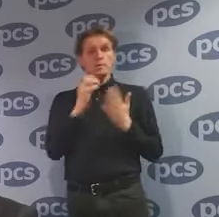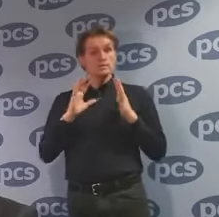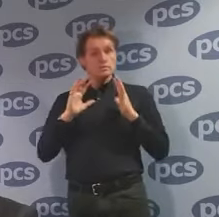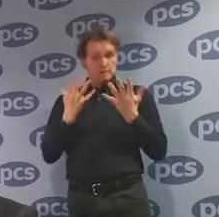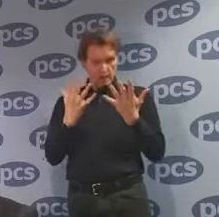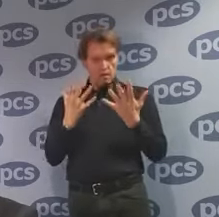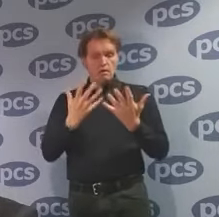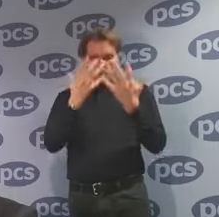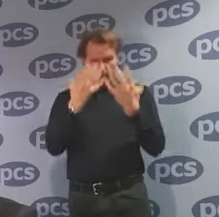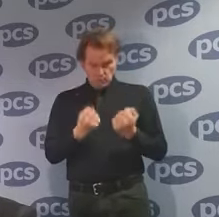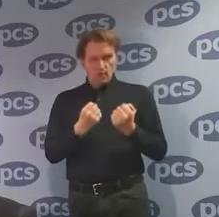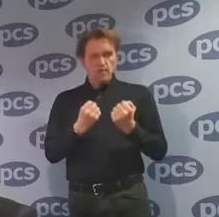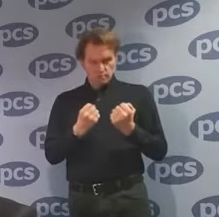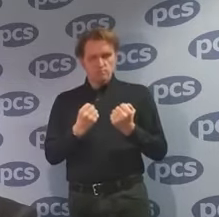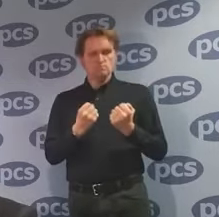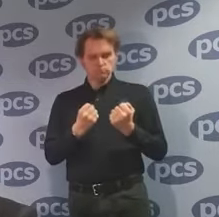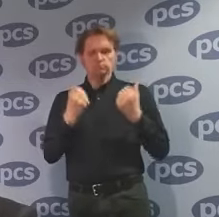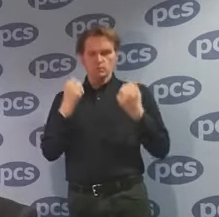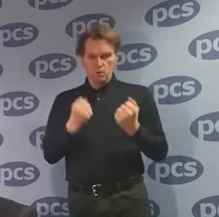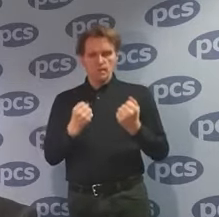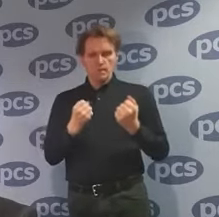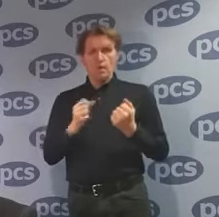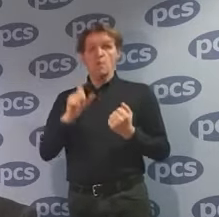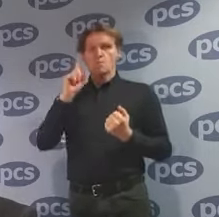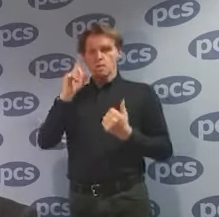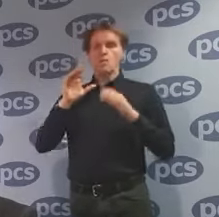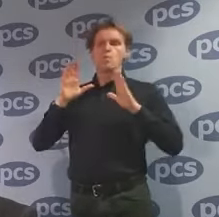until either we've reached an agreement or it is judged by the